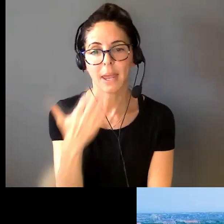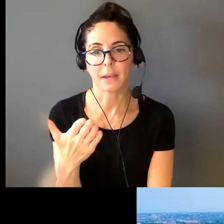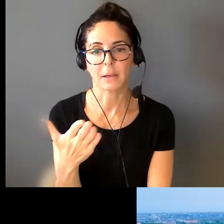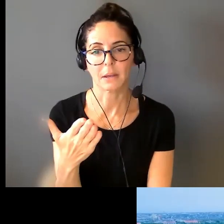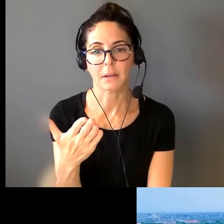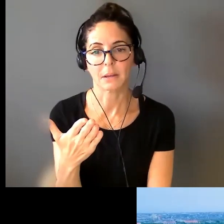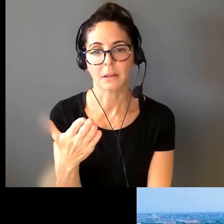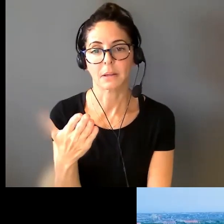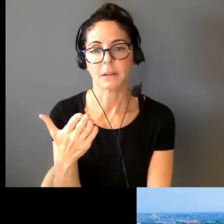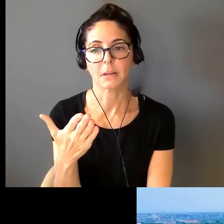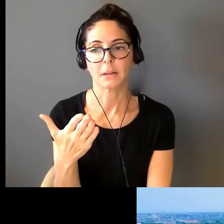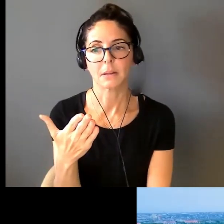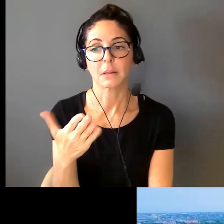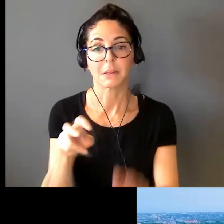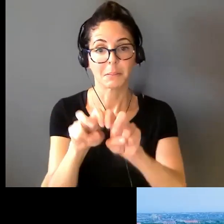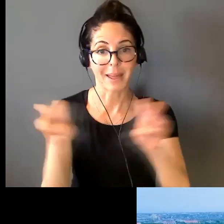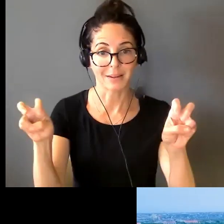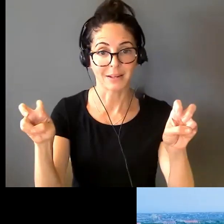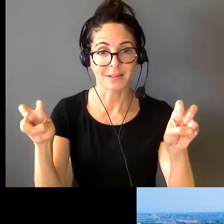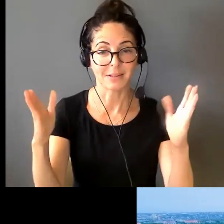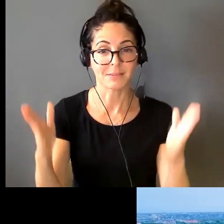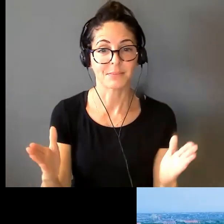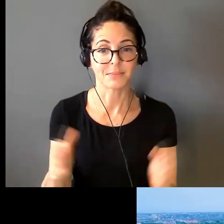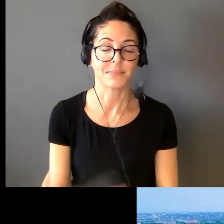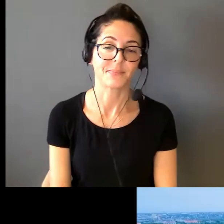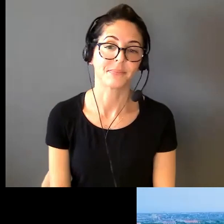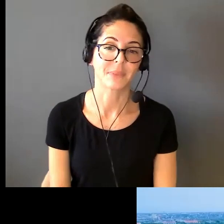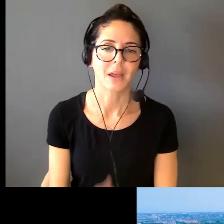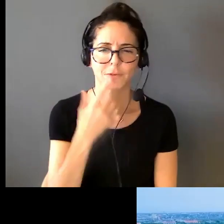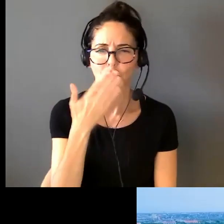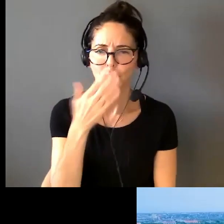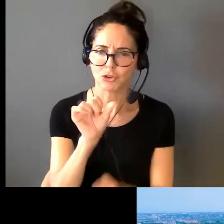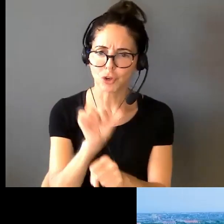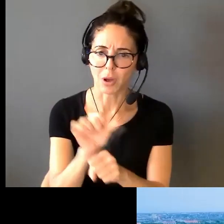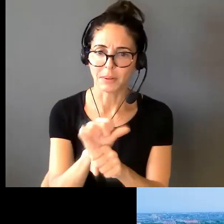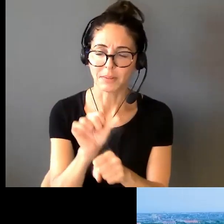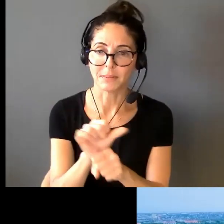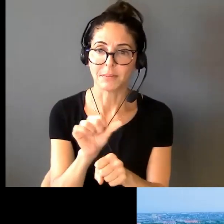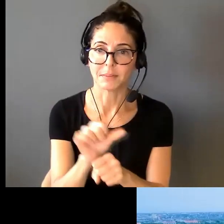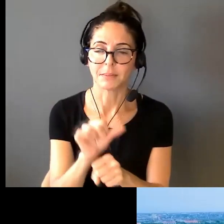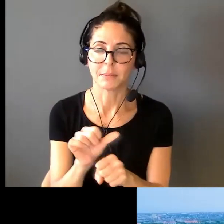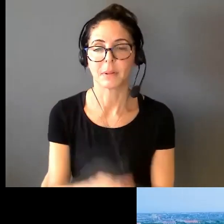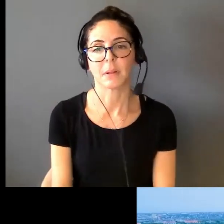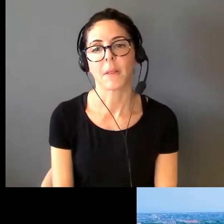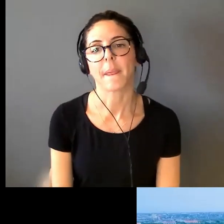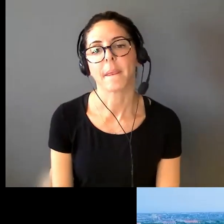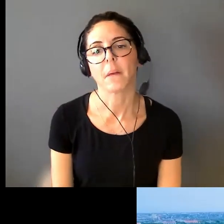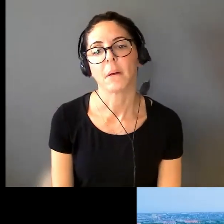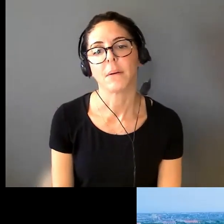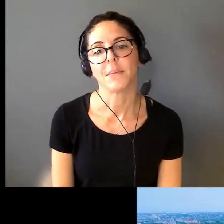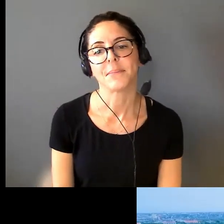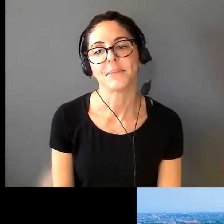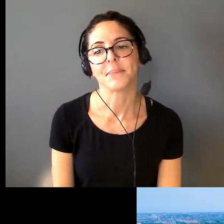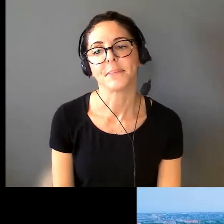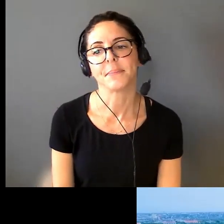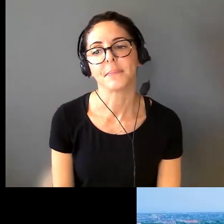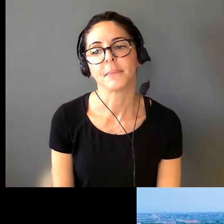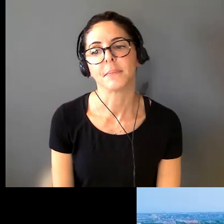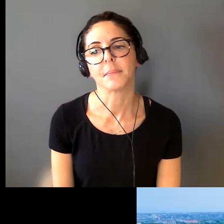speakers for the good job done. And then I want to also tell